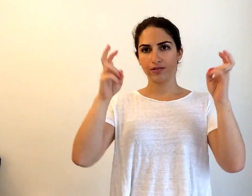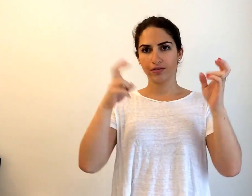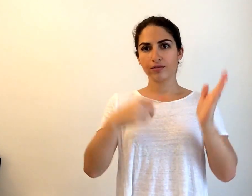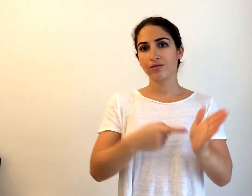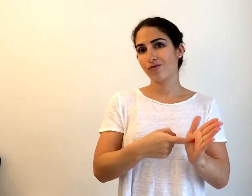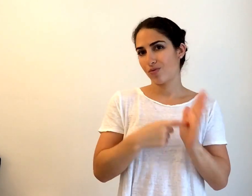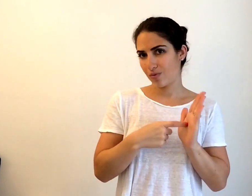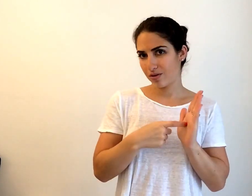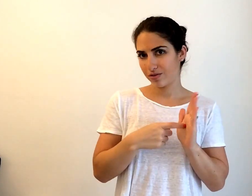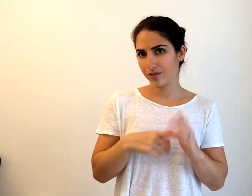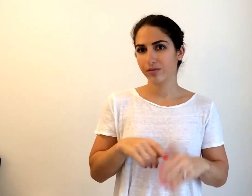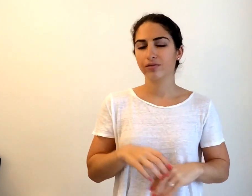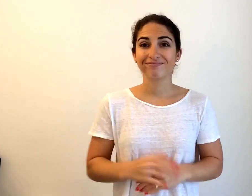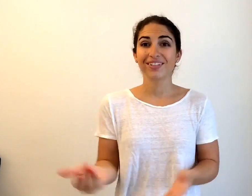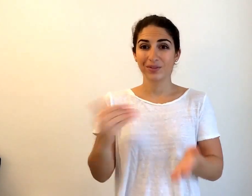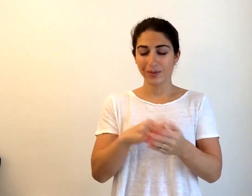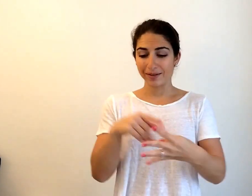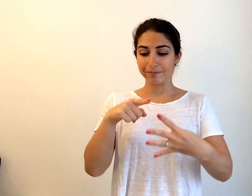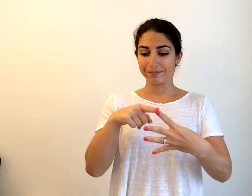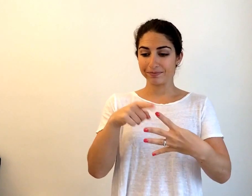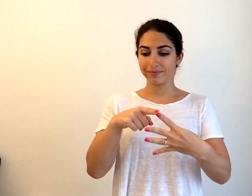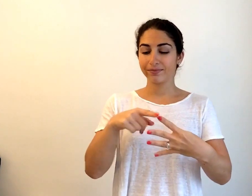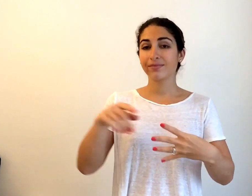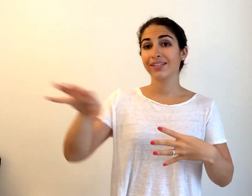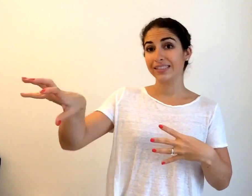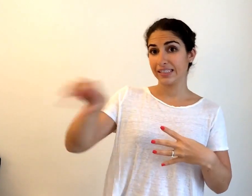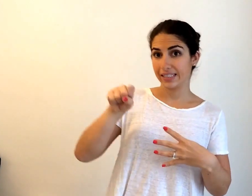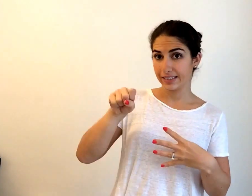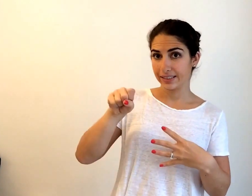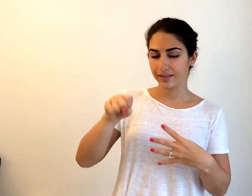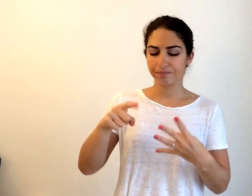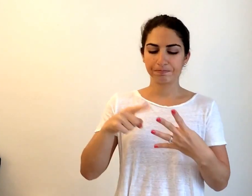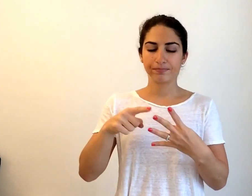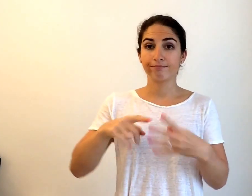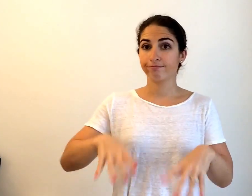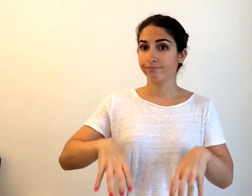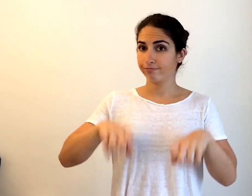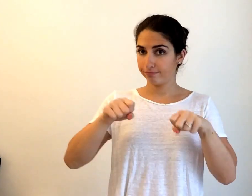something. So again: TAKE physically, TAKE-UP